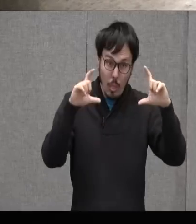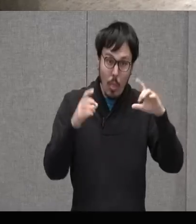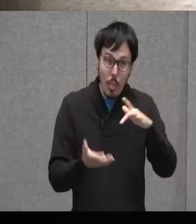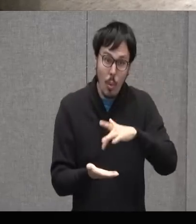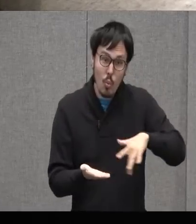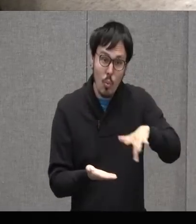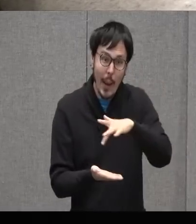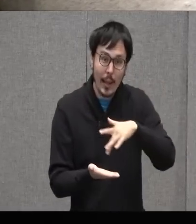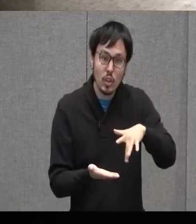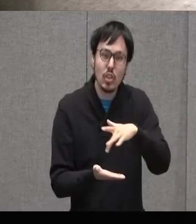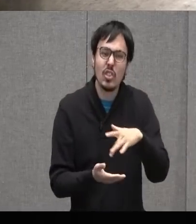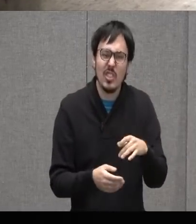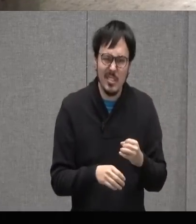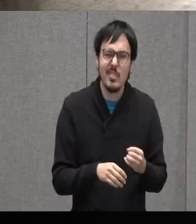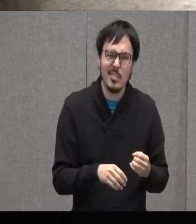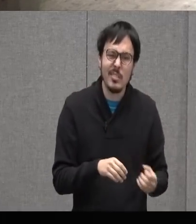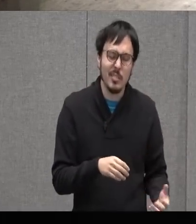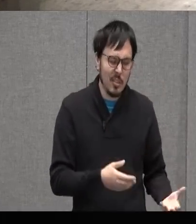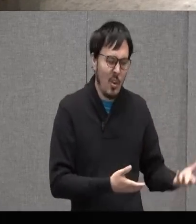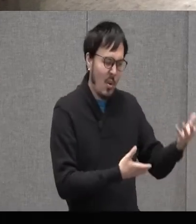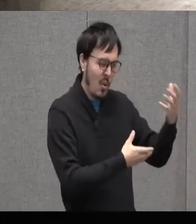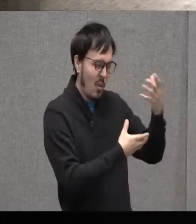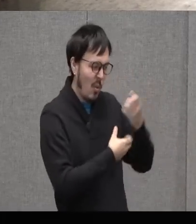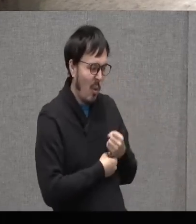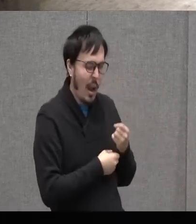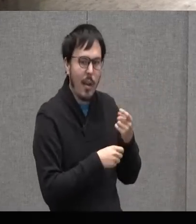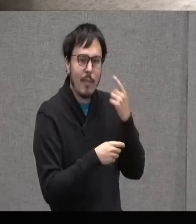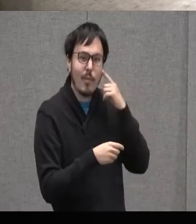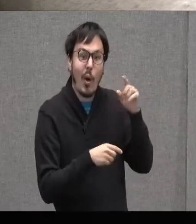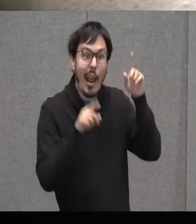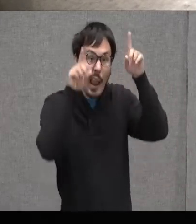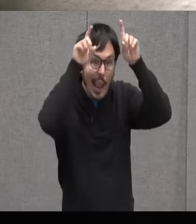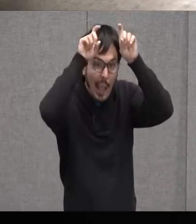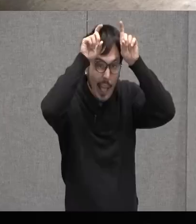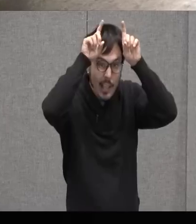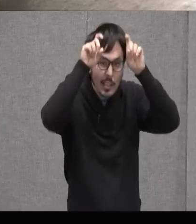No wonder aliens don't come visit. They should have sent cookies.